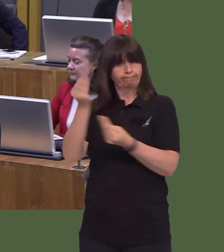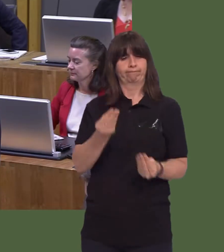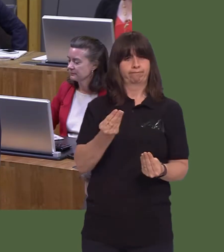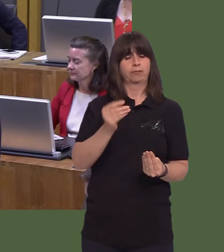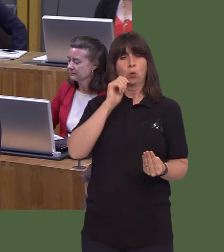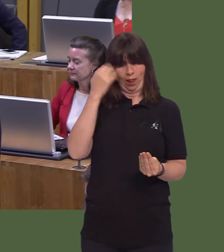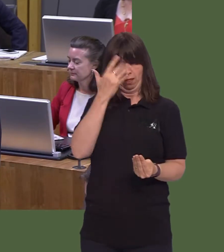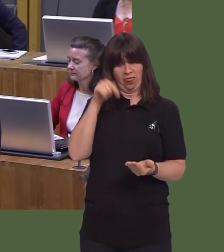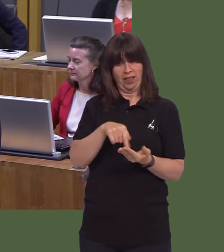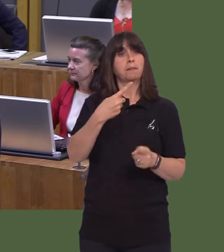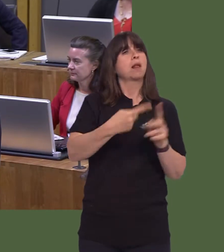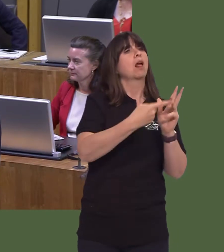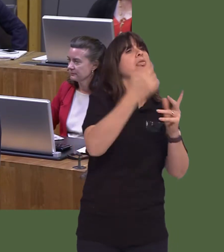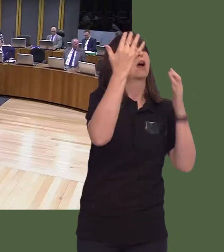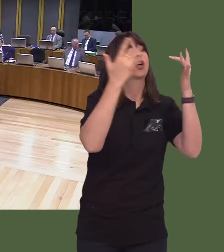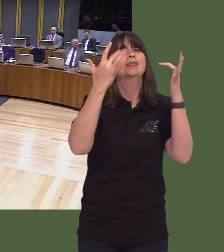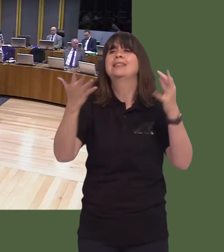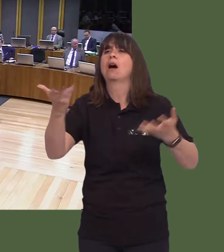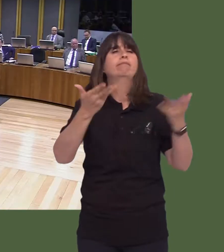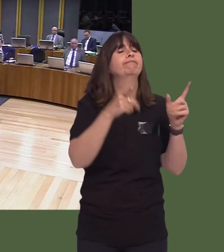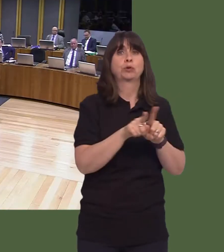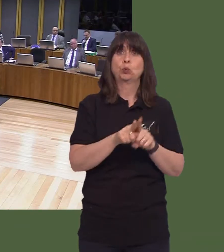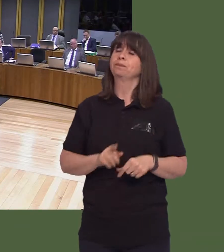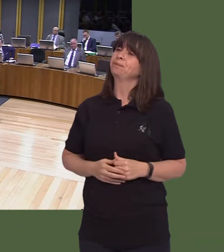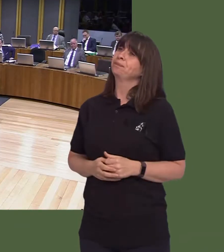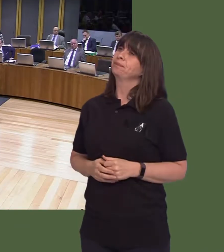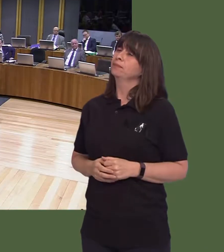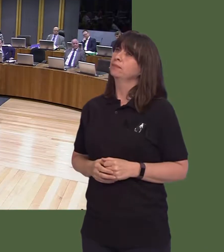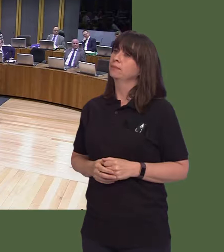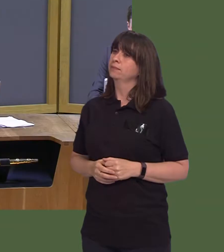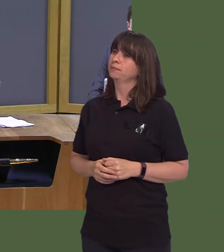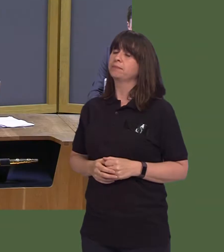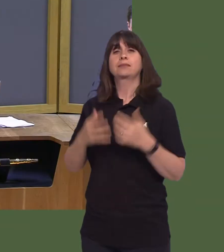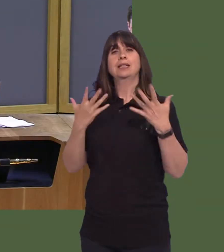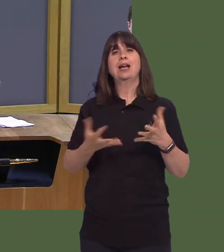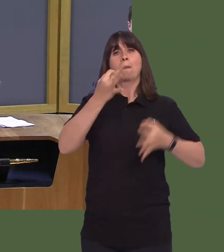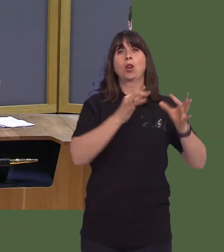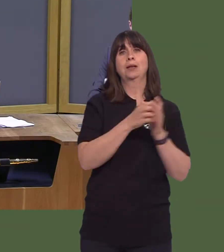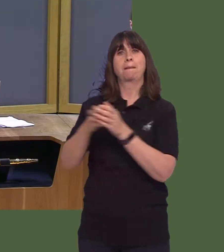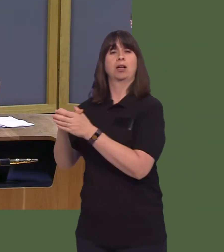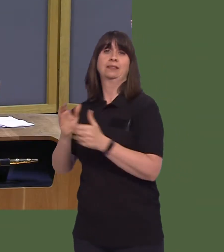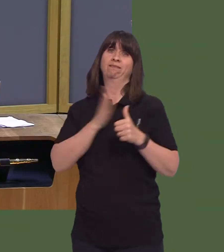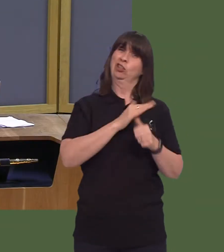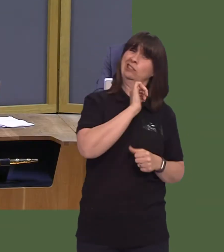will form part of my thinking. Y Llywydd / The Llywydd: Cwestiynau nawr gan arweinwyr y pleidiau. Arweinwydd yr wrthblaid, Andrew R.T.